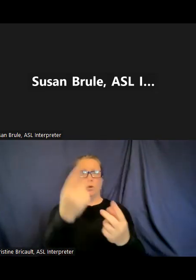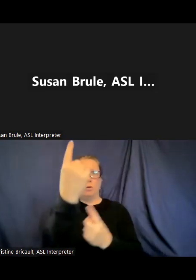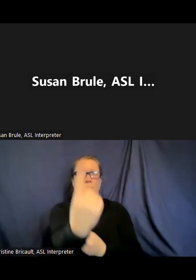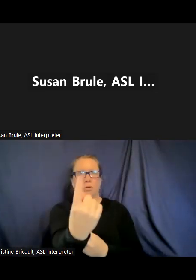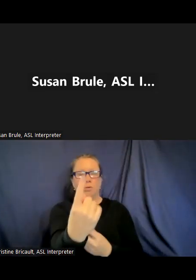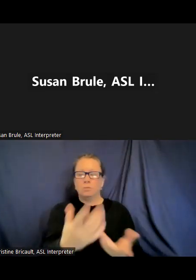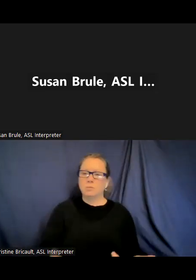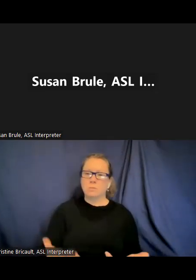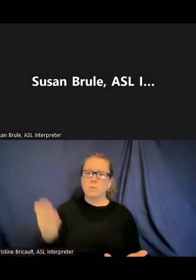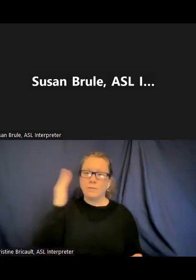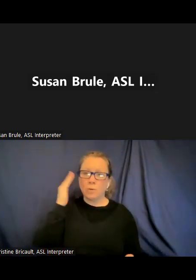are people who are going to be using those services.